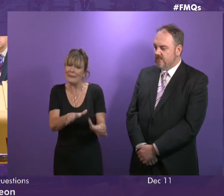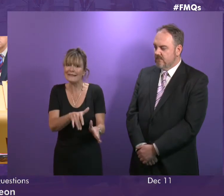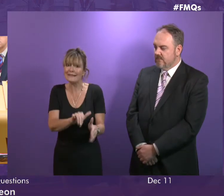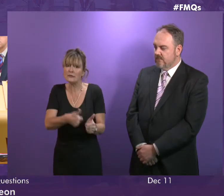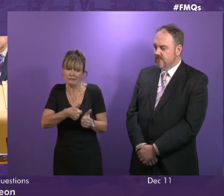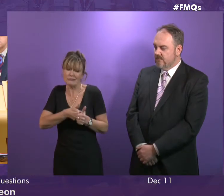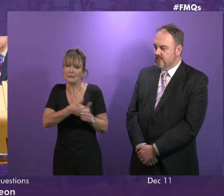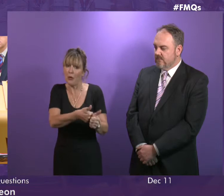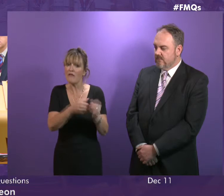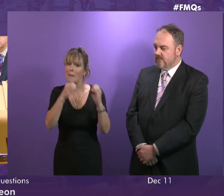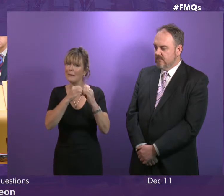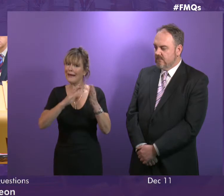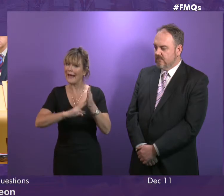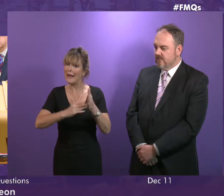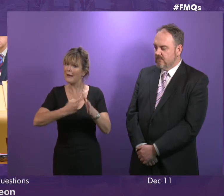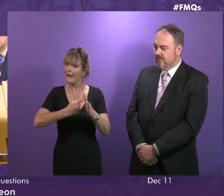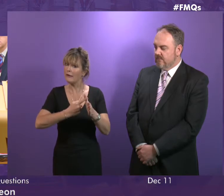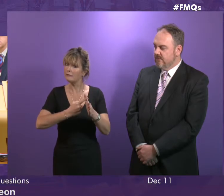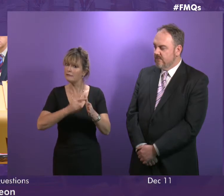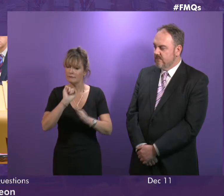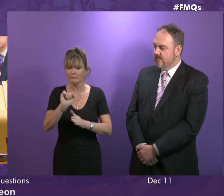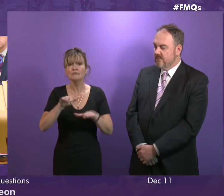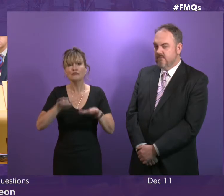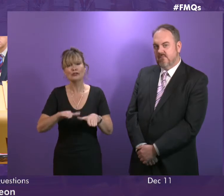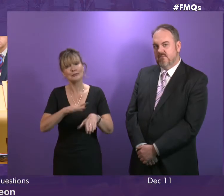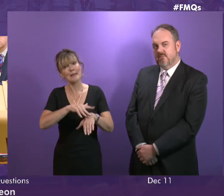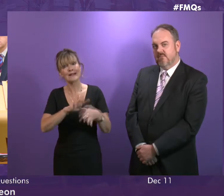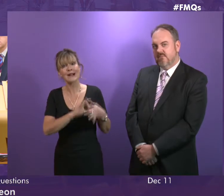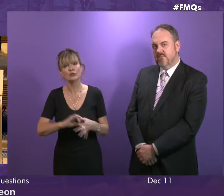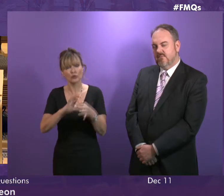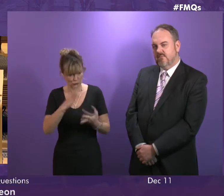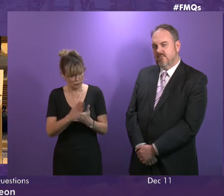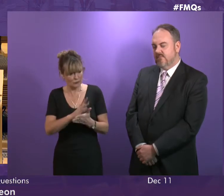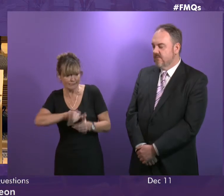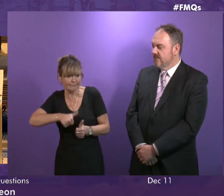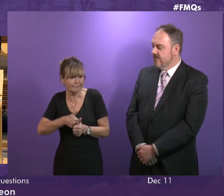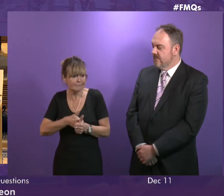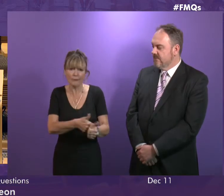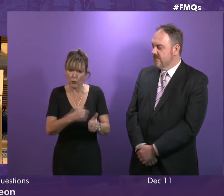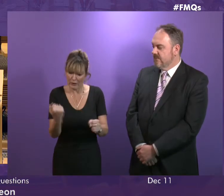the BMA—we are taking action to support GPs, and to ensure that they are at the heart